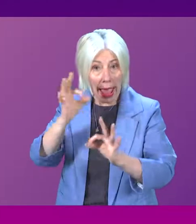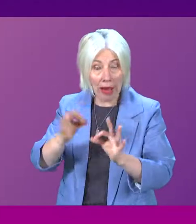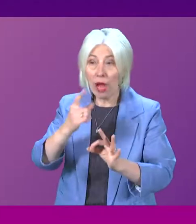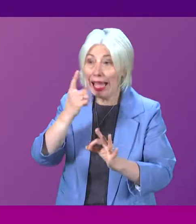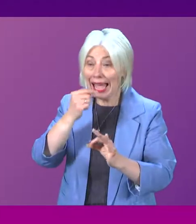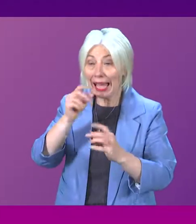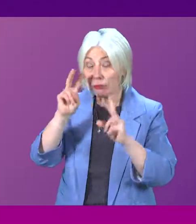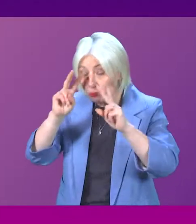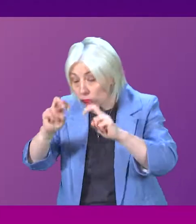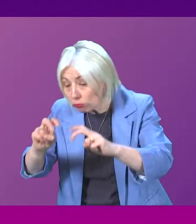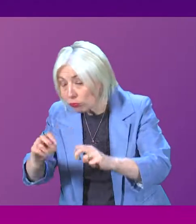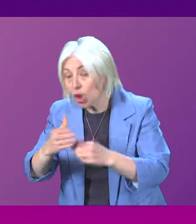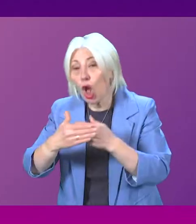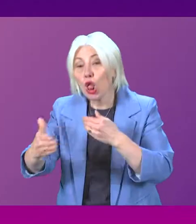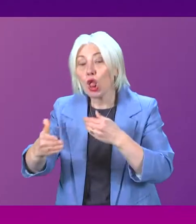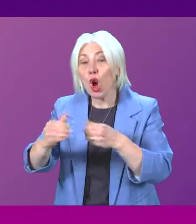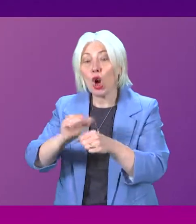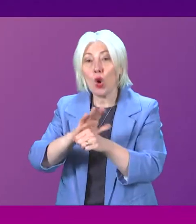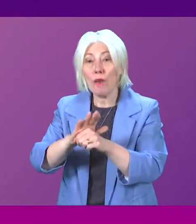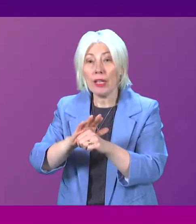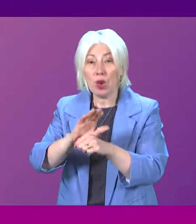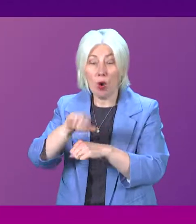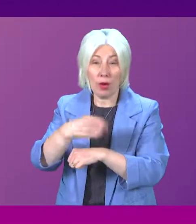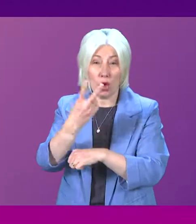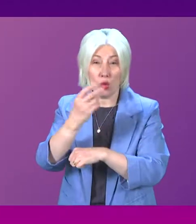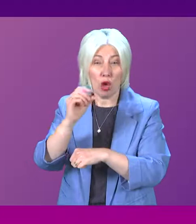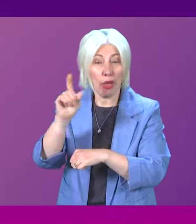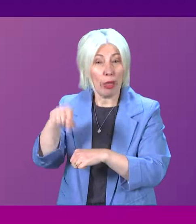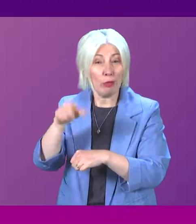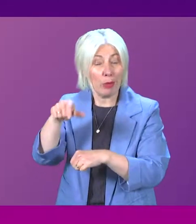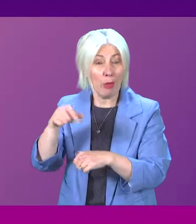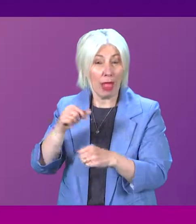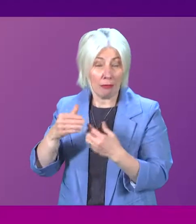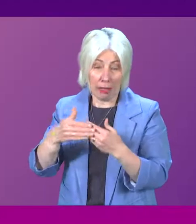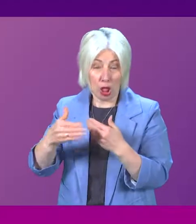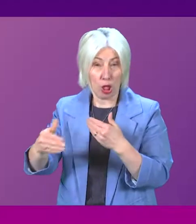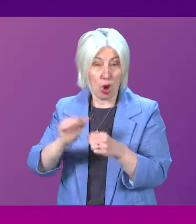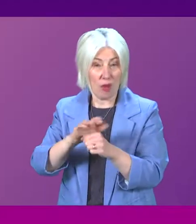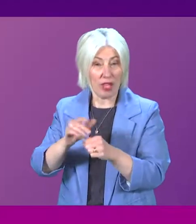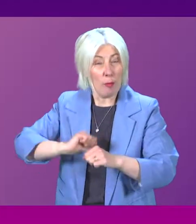Covid, which affects 200,000 Scots. Although all of Scotland wants to know how we handled our nation’s response to Covid,